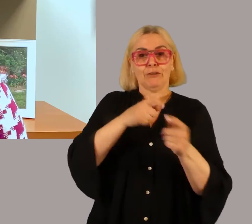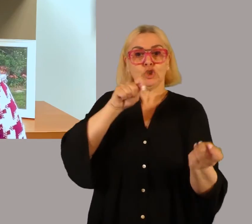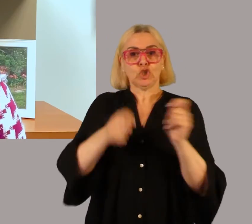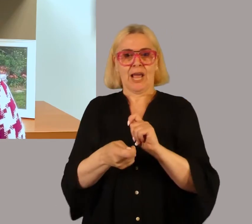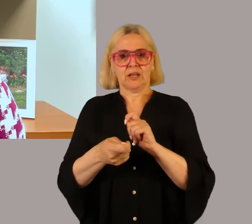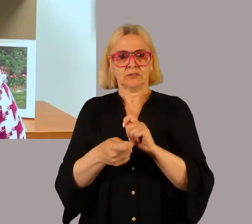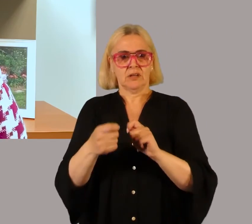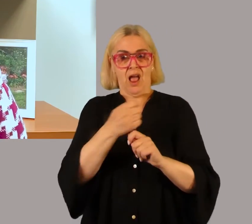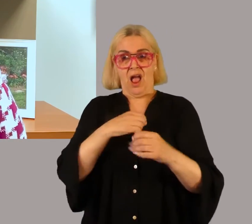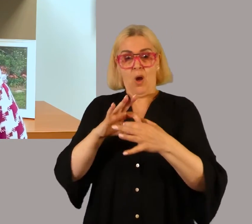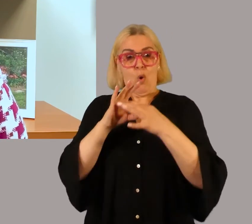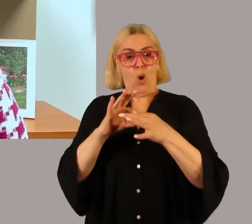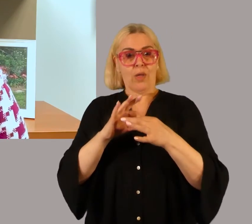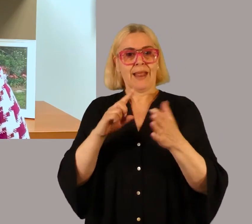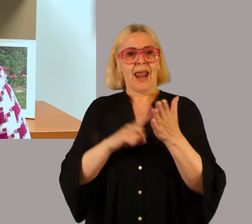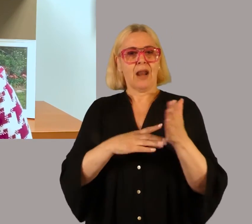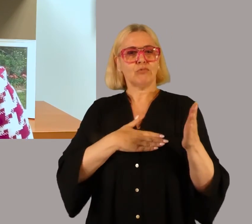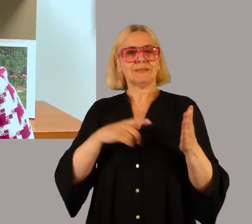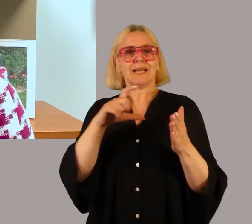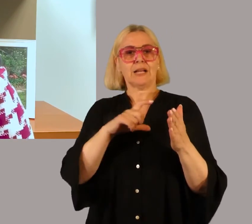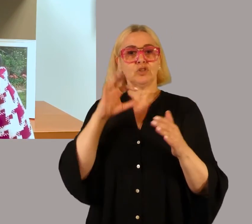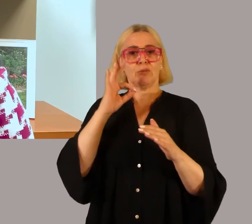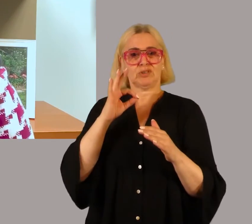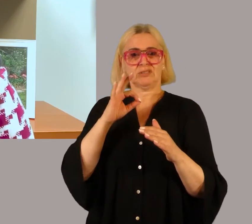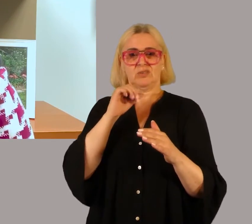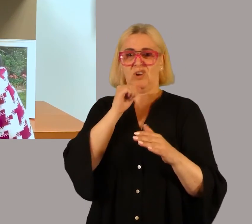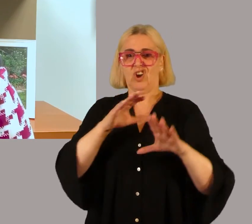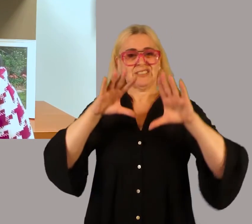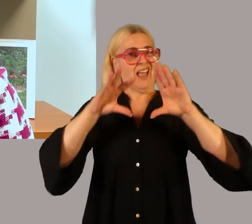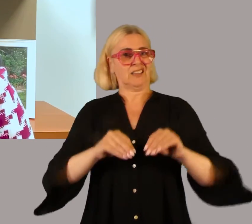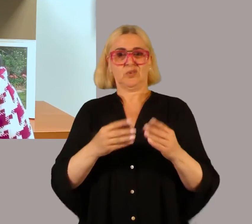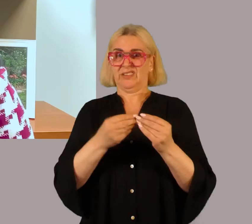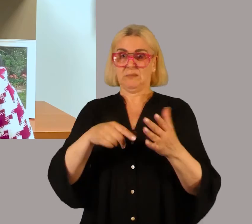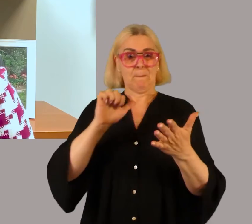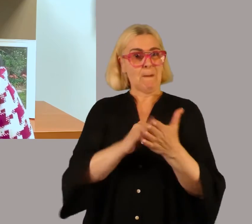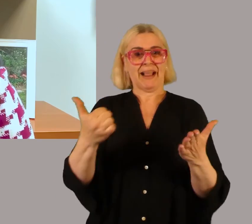Our work with the Lancet Breast Cancer Commission will not end with this publication.